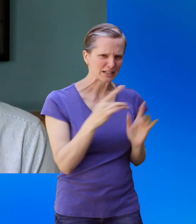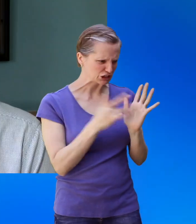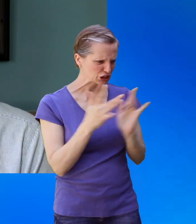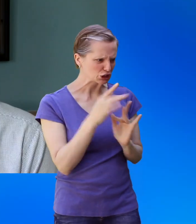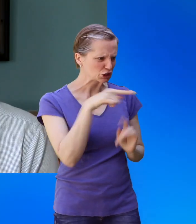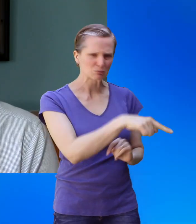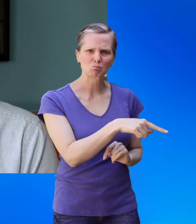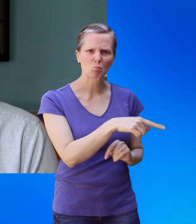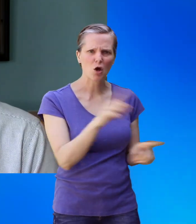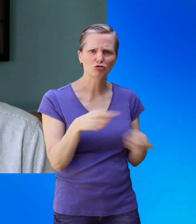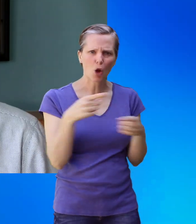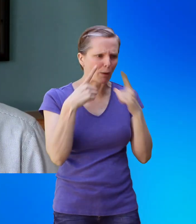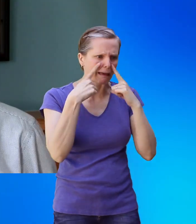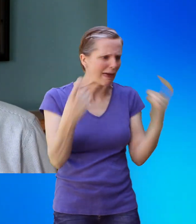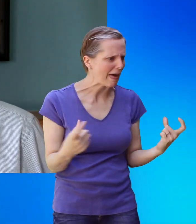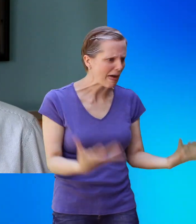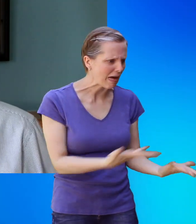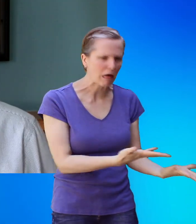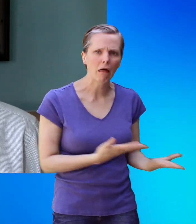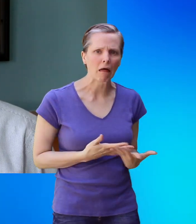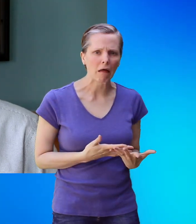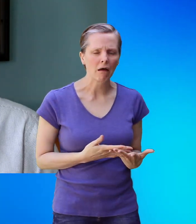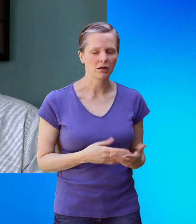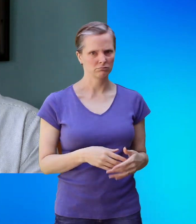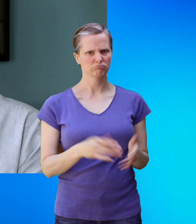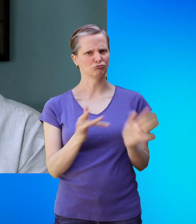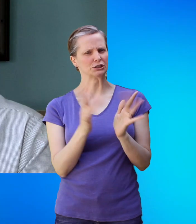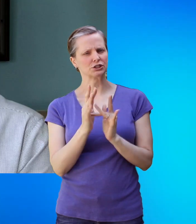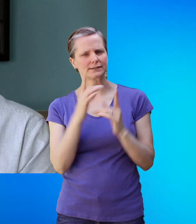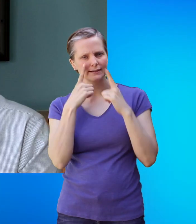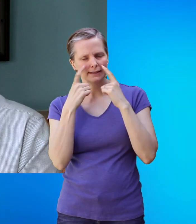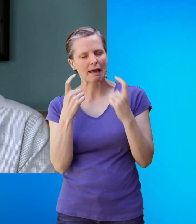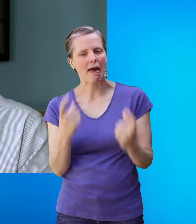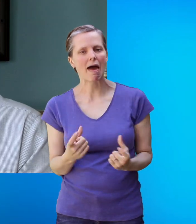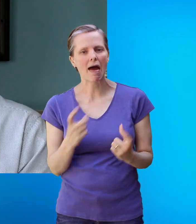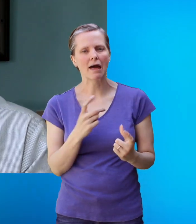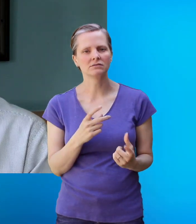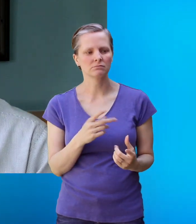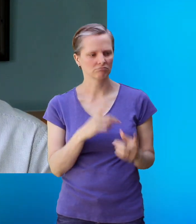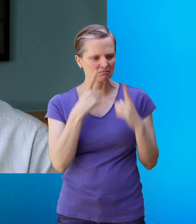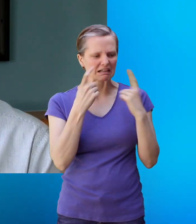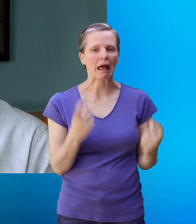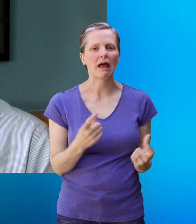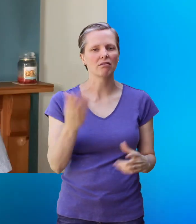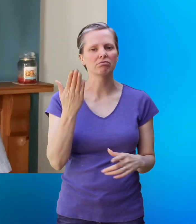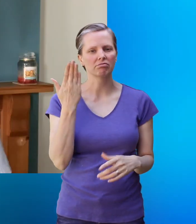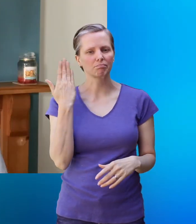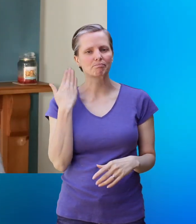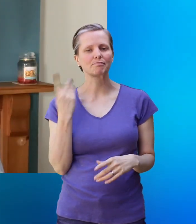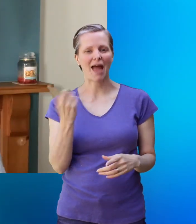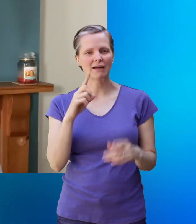Well of course Jesus cared. He cared then and he cares now. He understood the